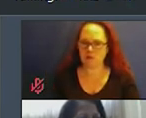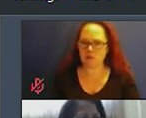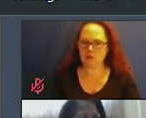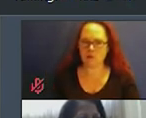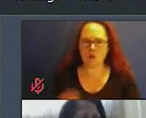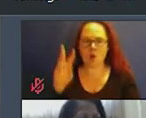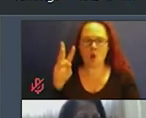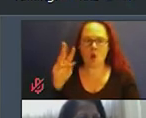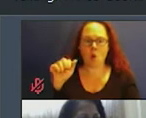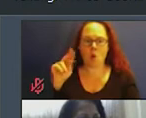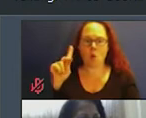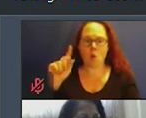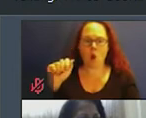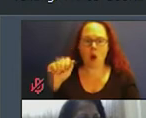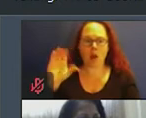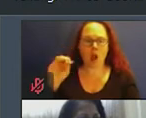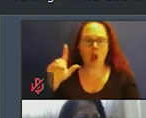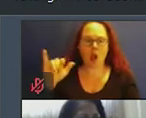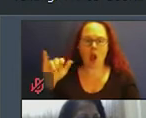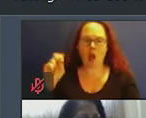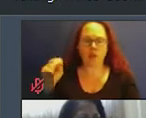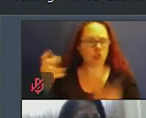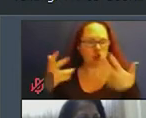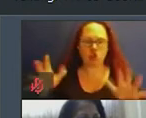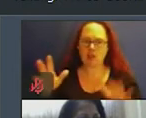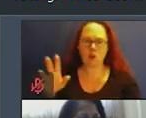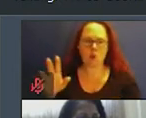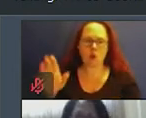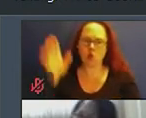Juan Wanda Collins does not wish to speak Kevin Francis.